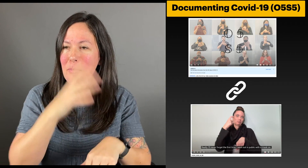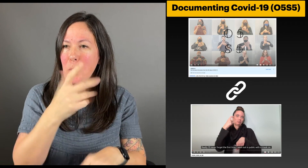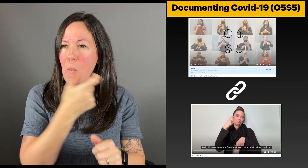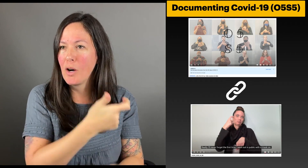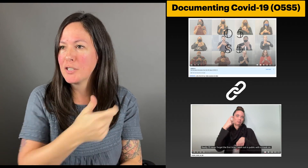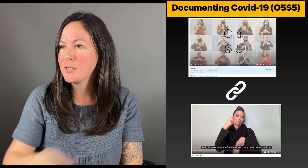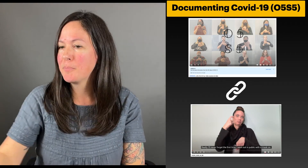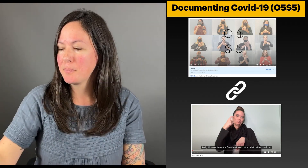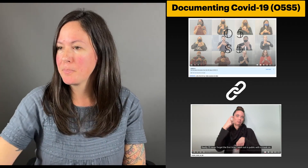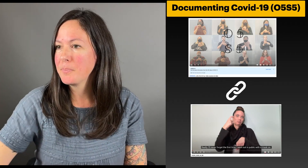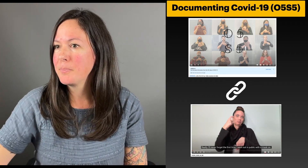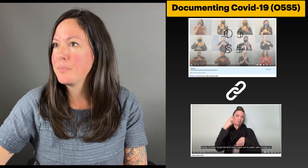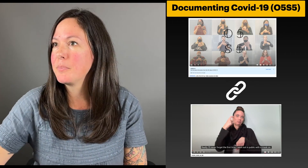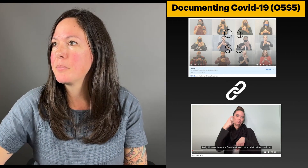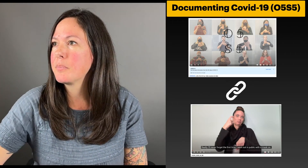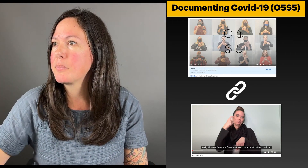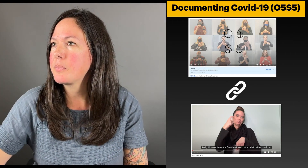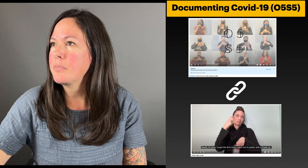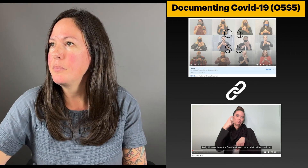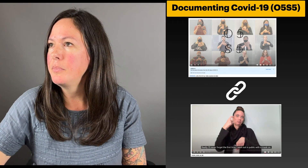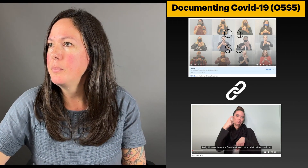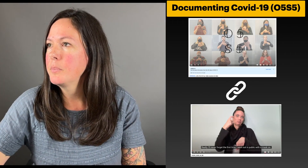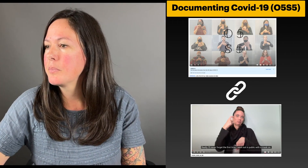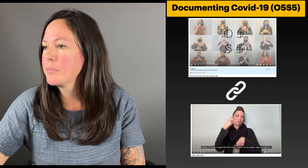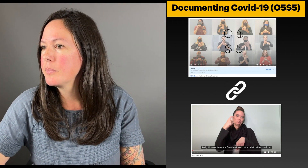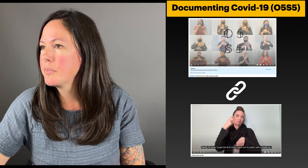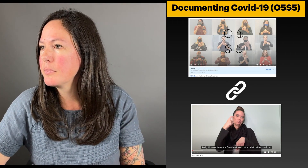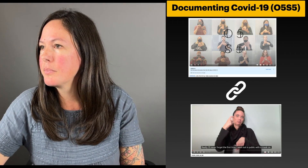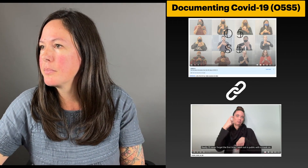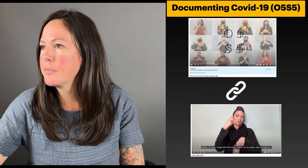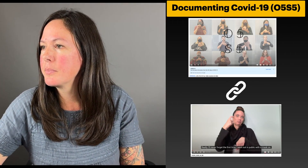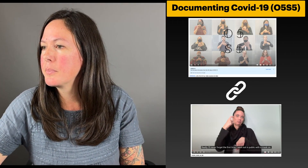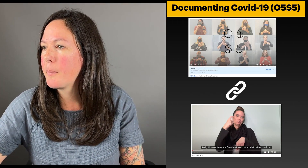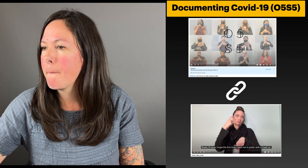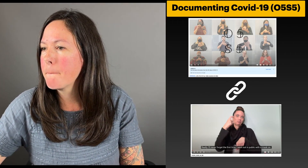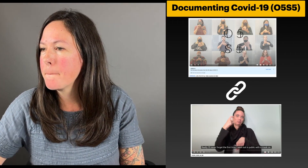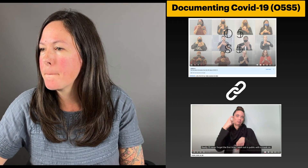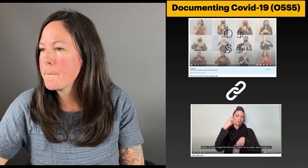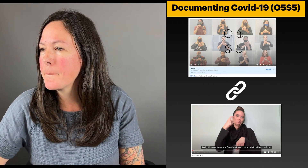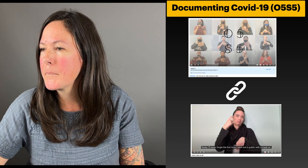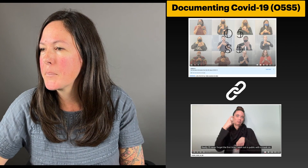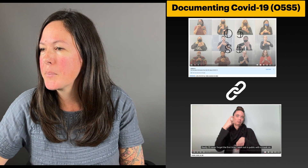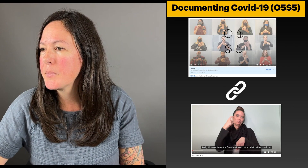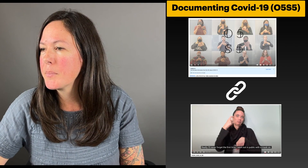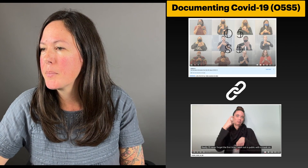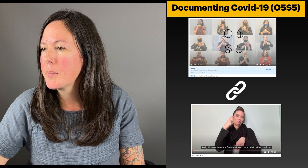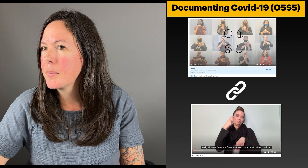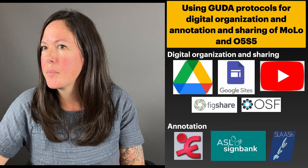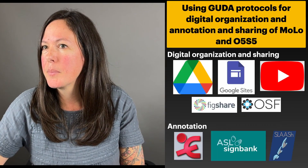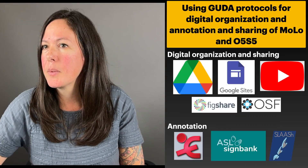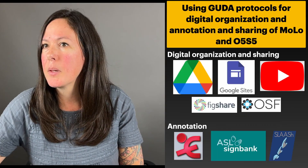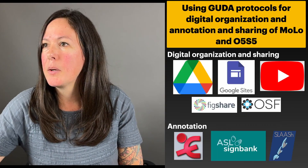the bottom of this screen I hope you will take it time to watch it later it's a really interesting story about